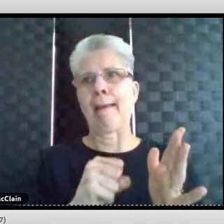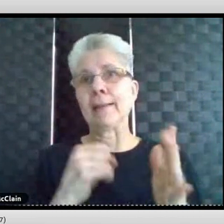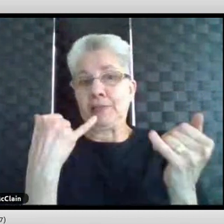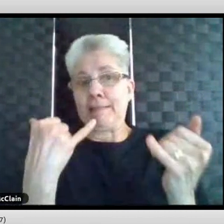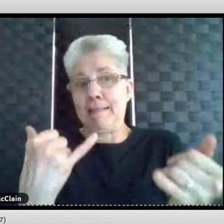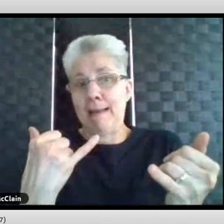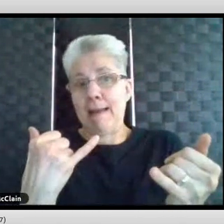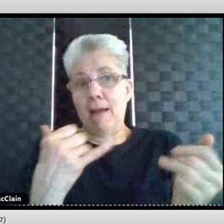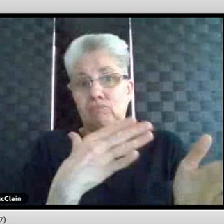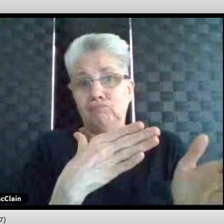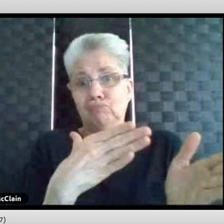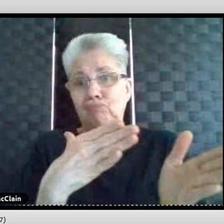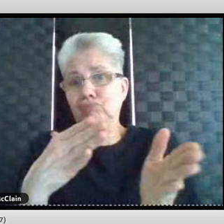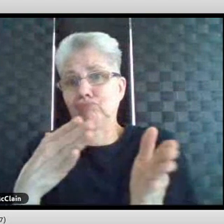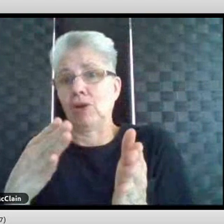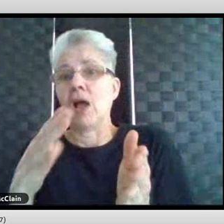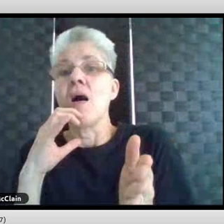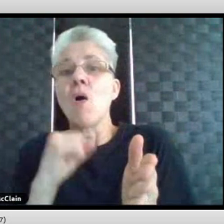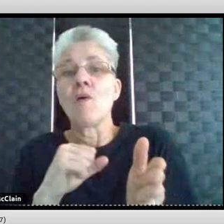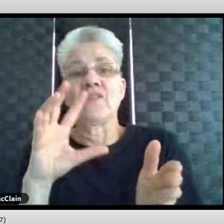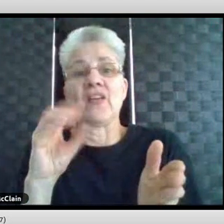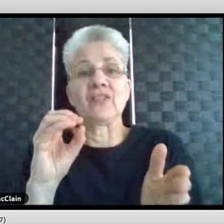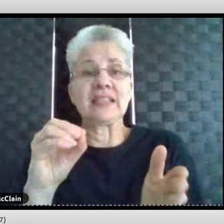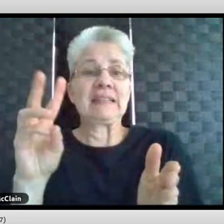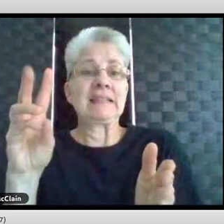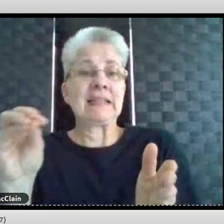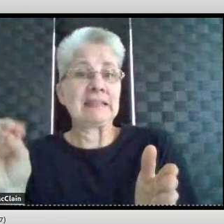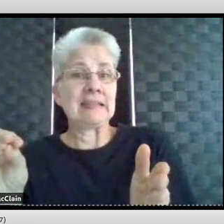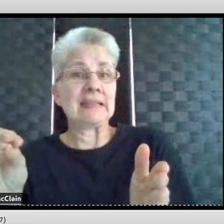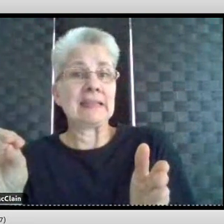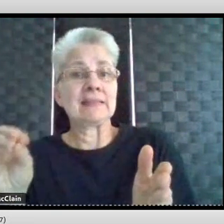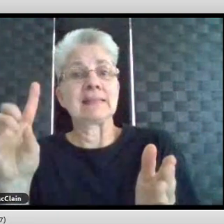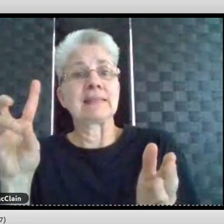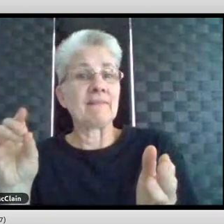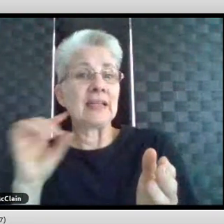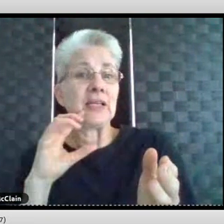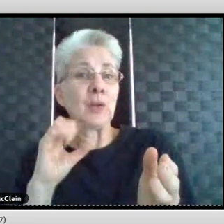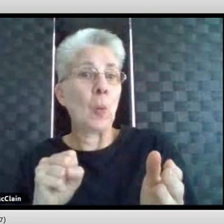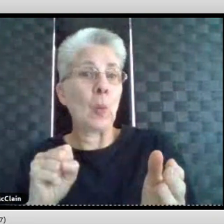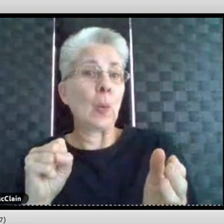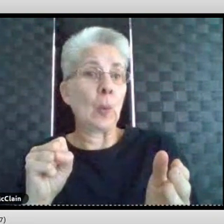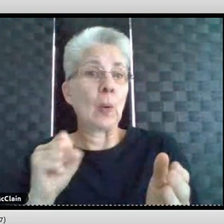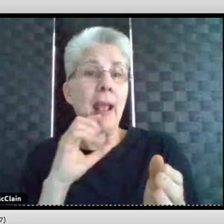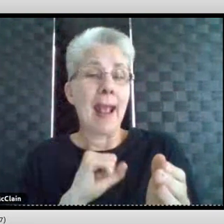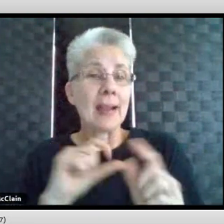moving into that maybe 50-, 60-, 70-year-old age bracket.